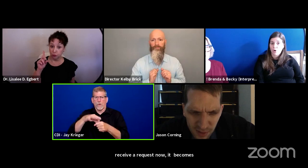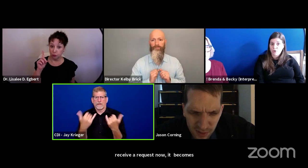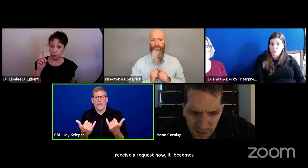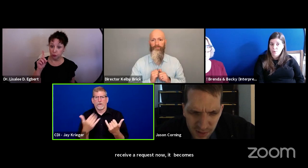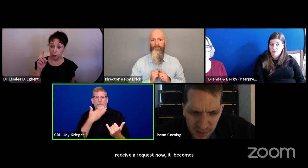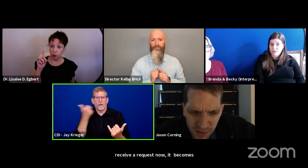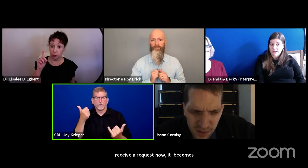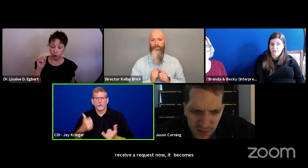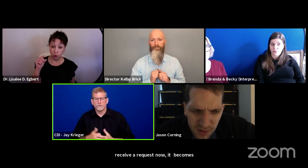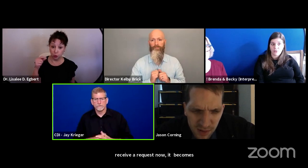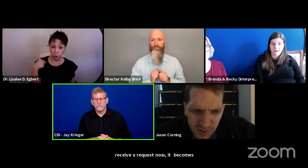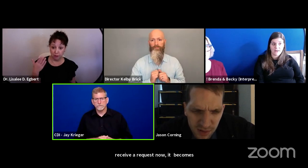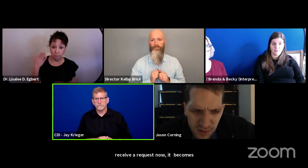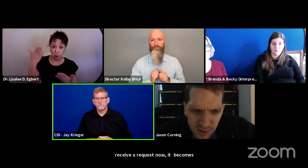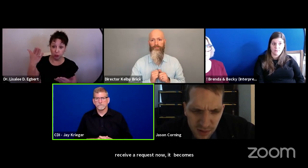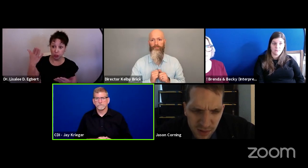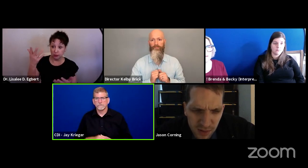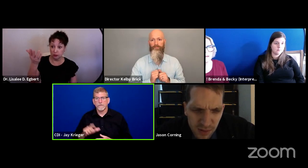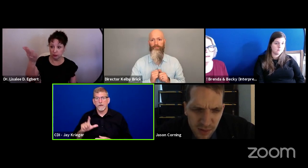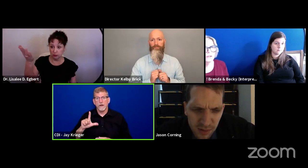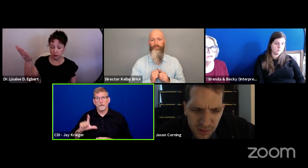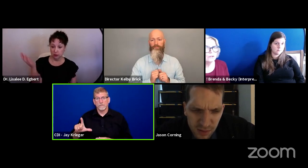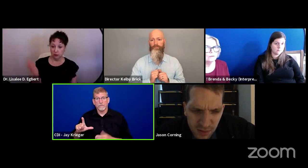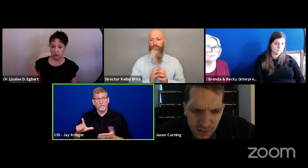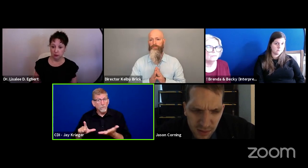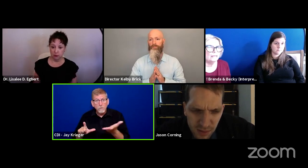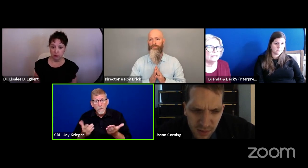Or you could take the vote right now.